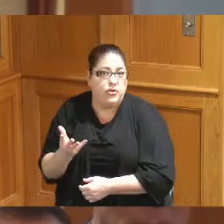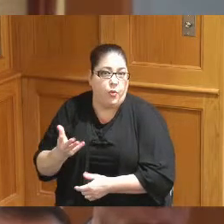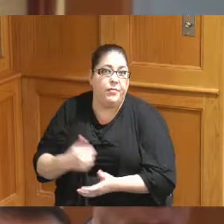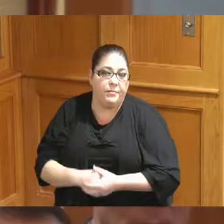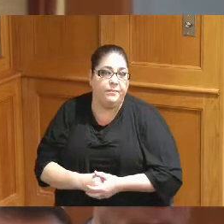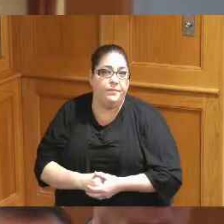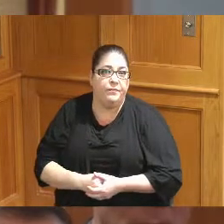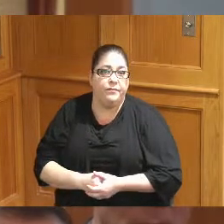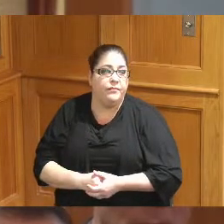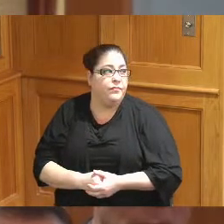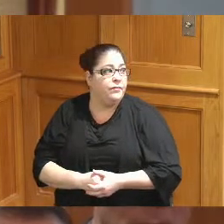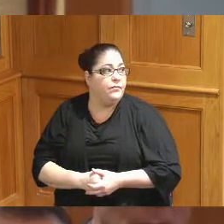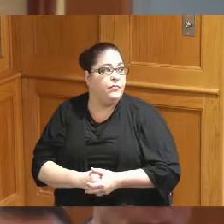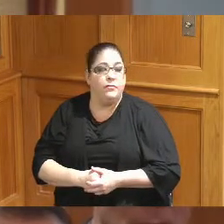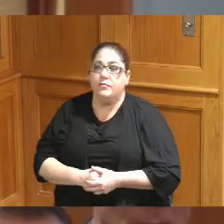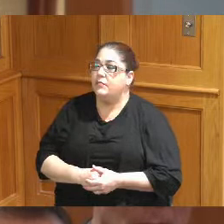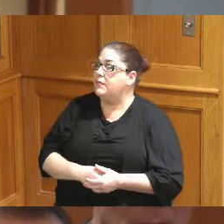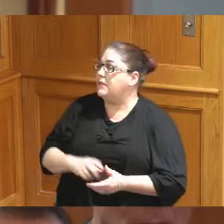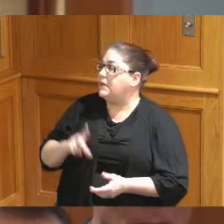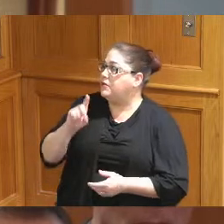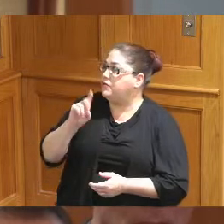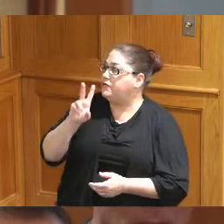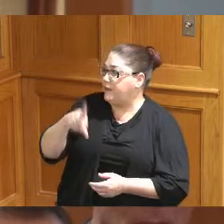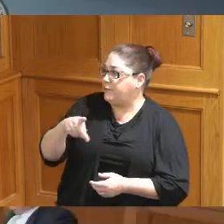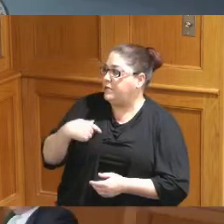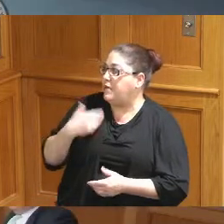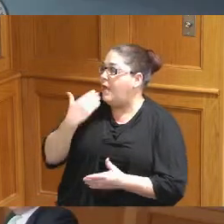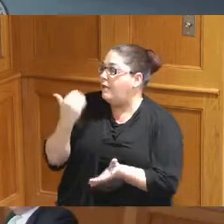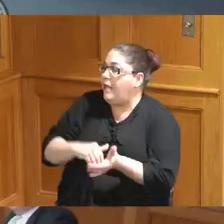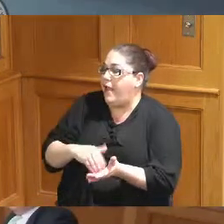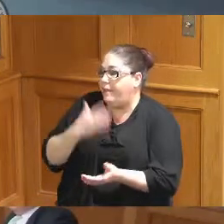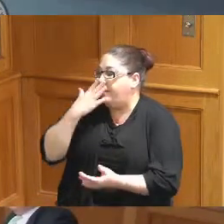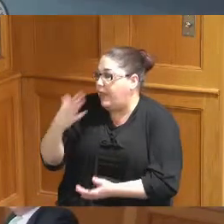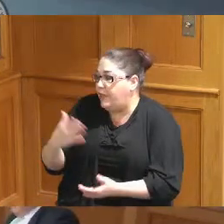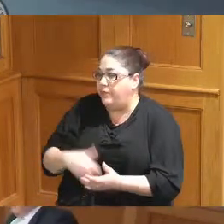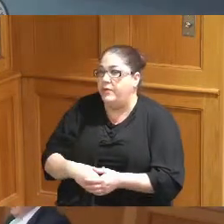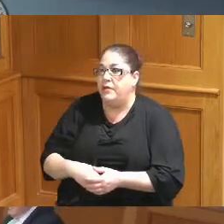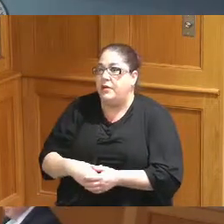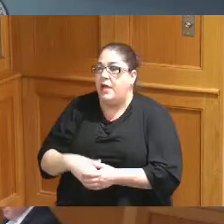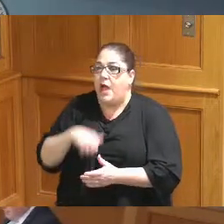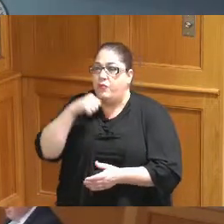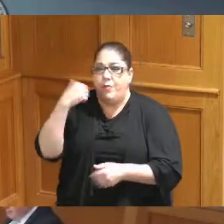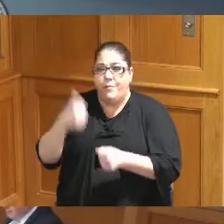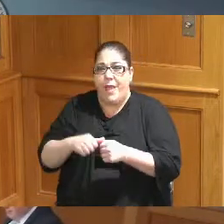they were able to provide that context yeah yeah again I don't remember any conclusive evidence